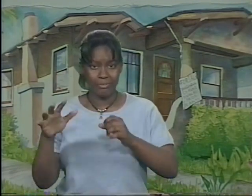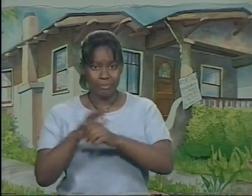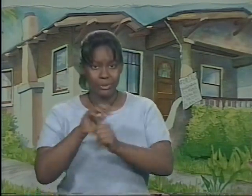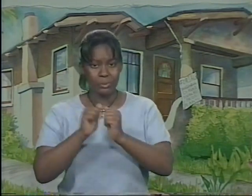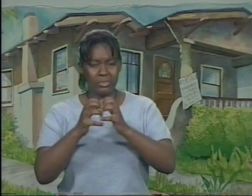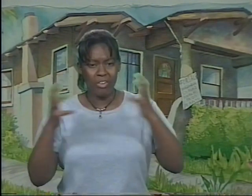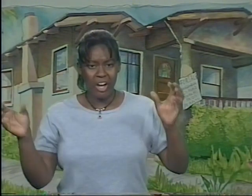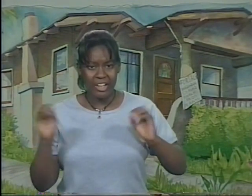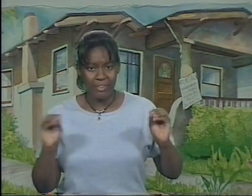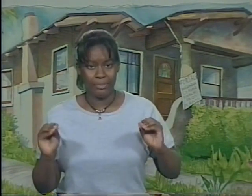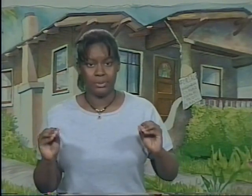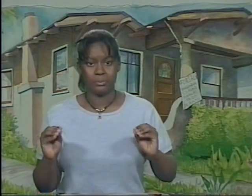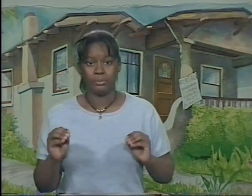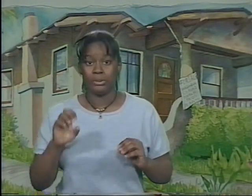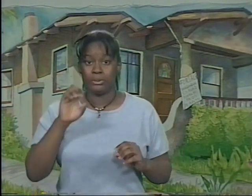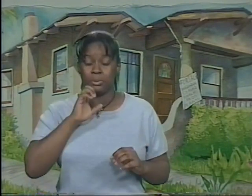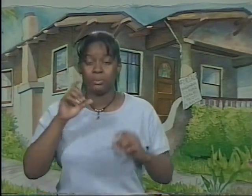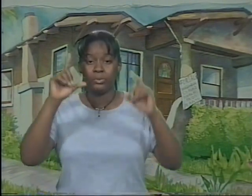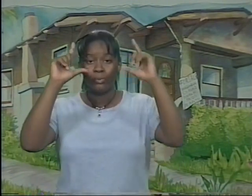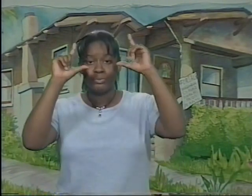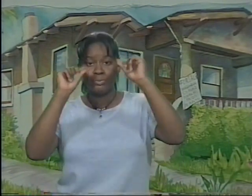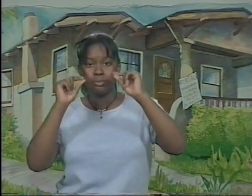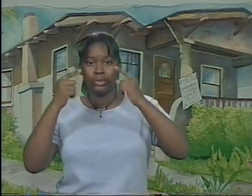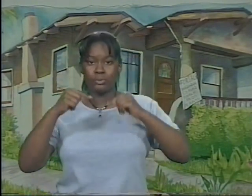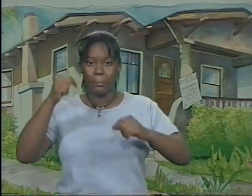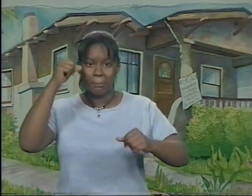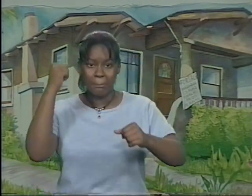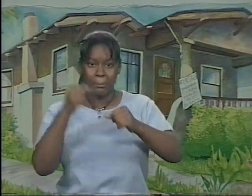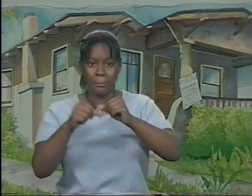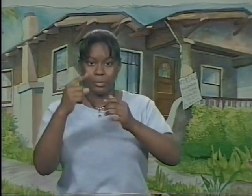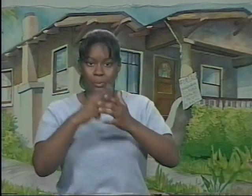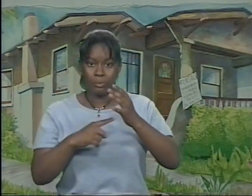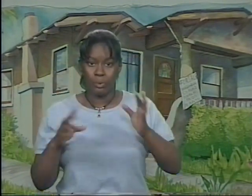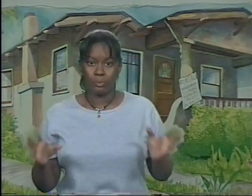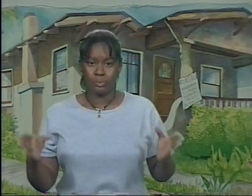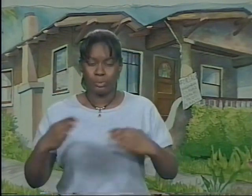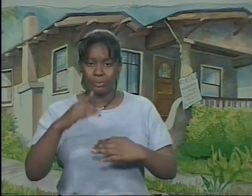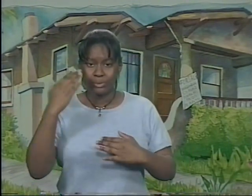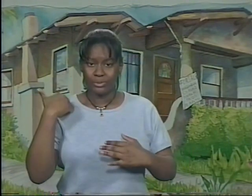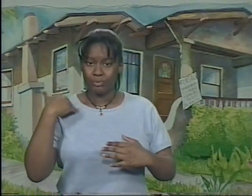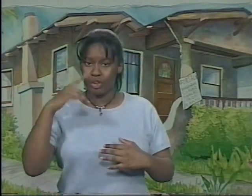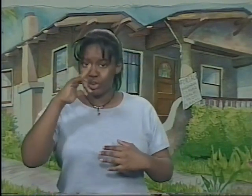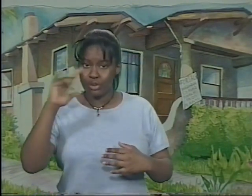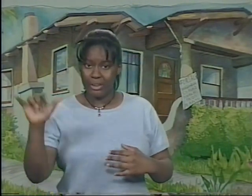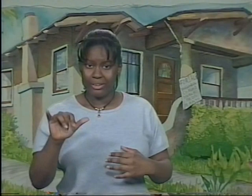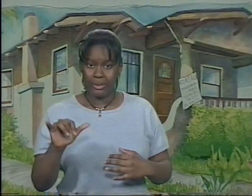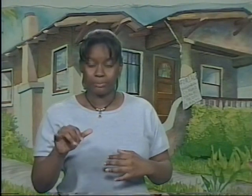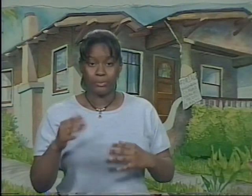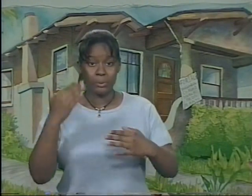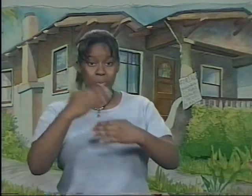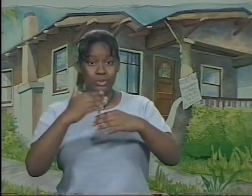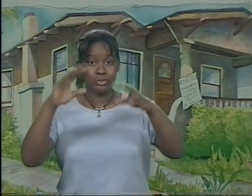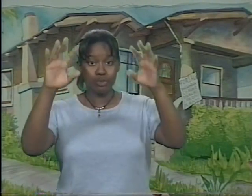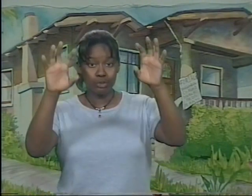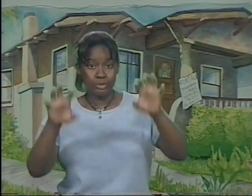Like a gift box with no gift inside-filled with a lot of nothing. Emi closed her eyes and tried to remember how it